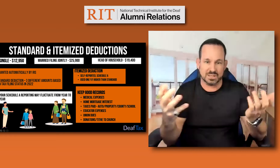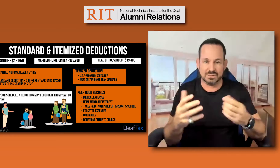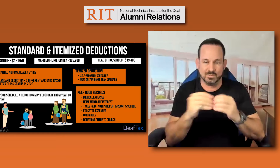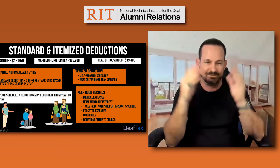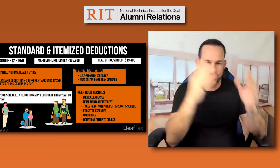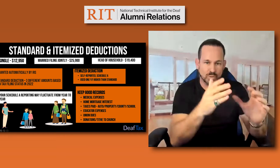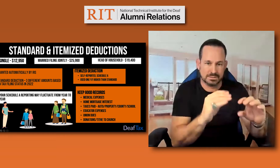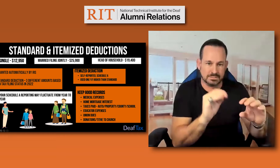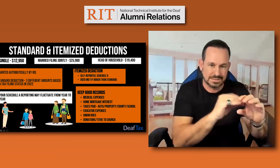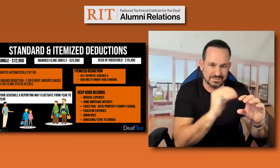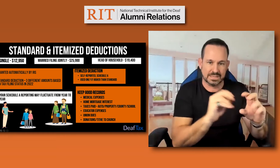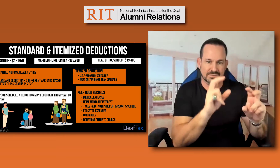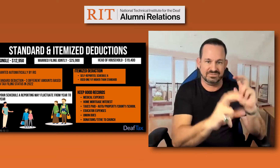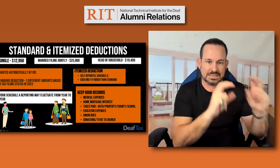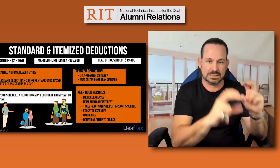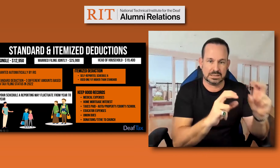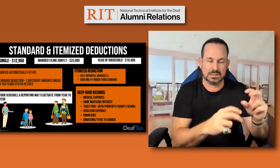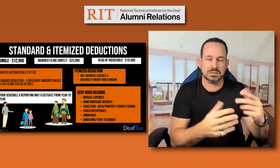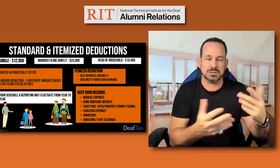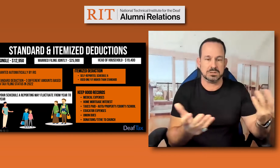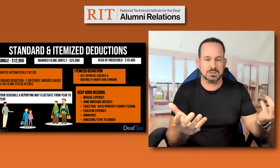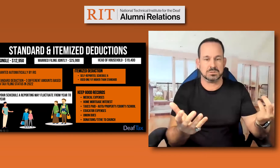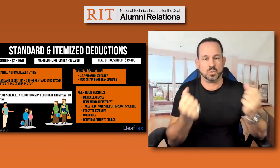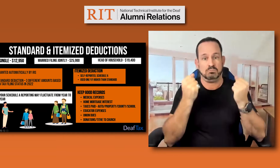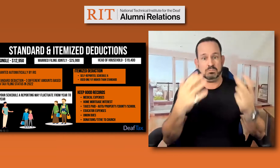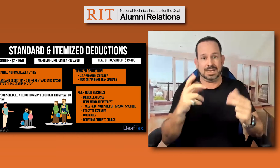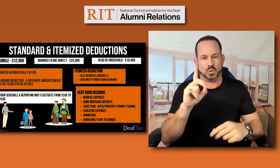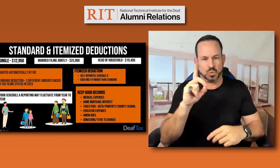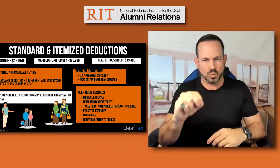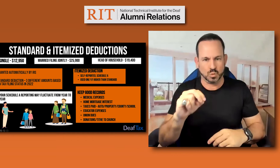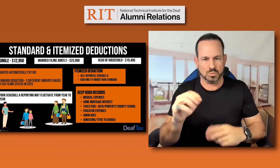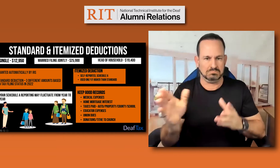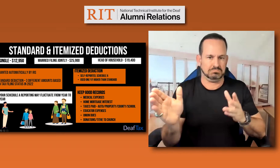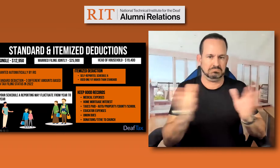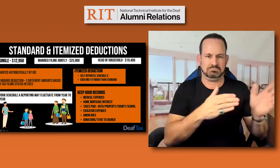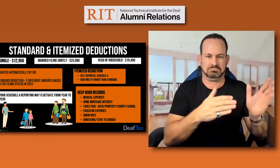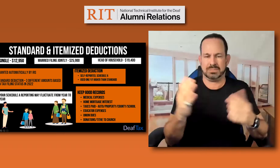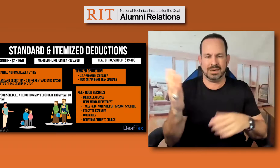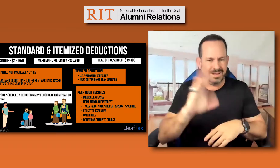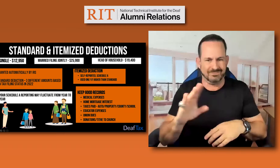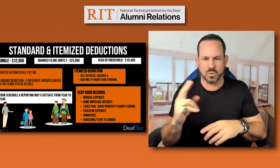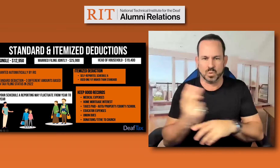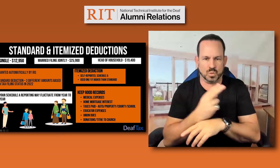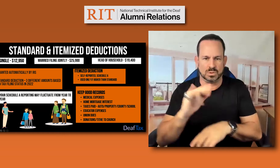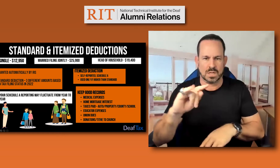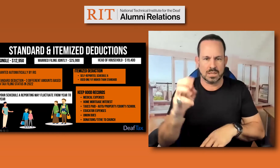If you just give money as gifts, you can't deduct that.